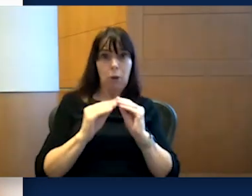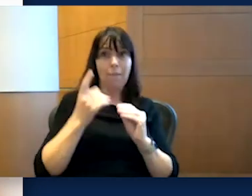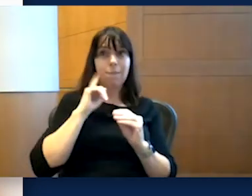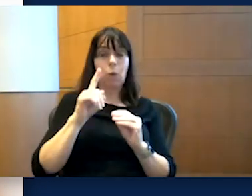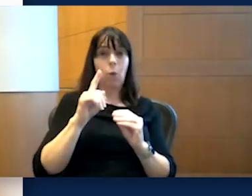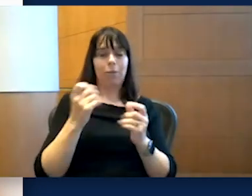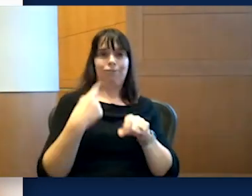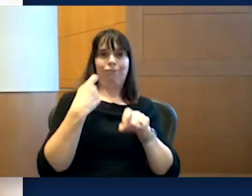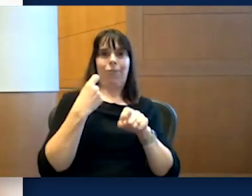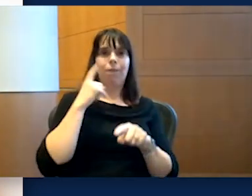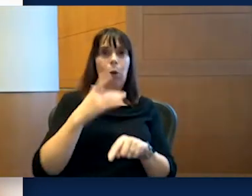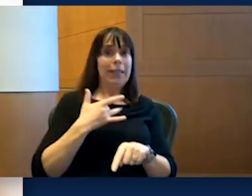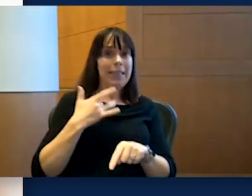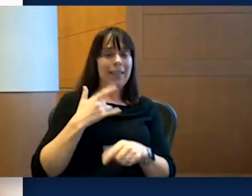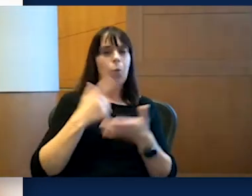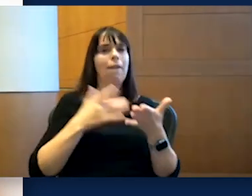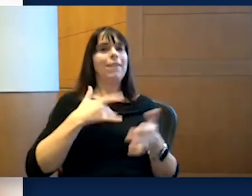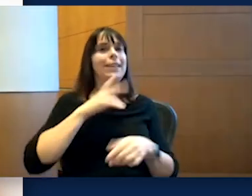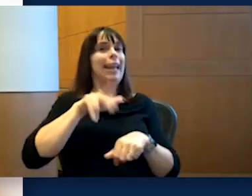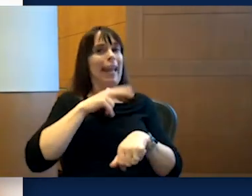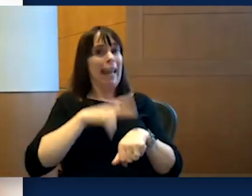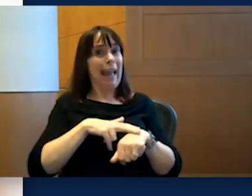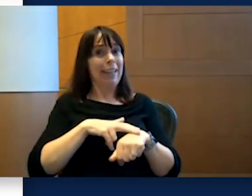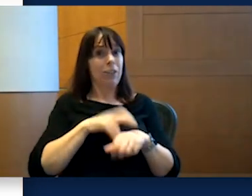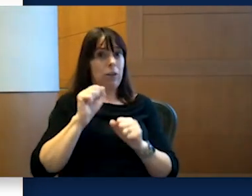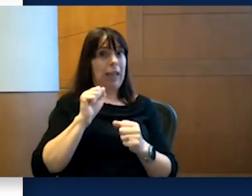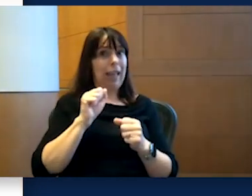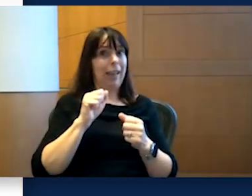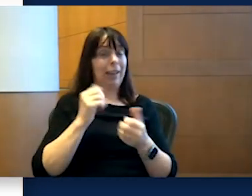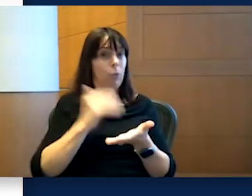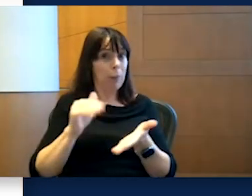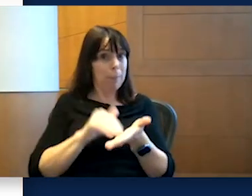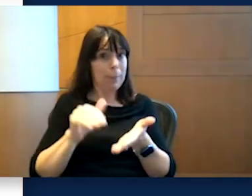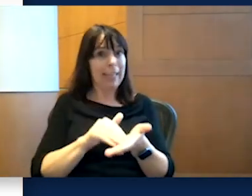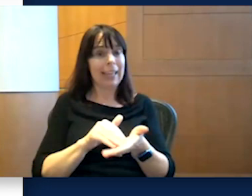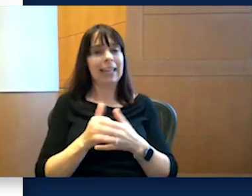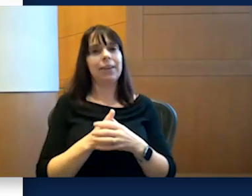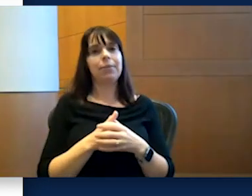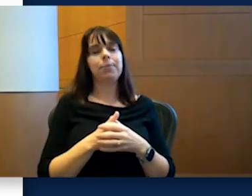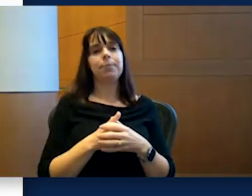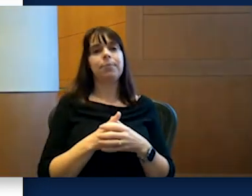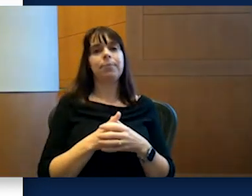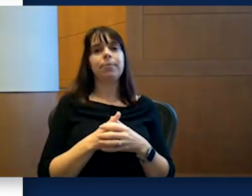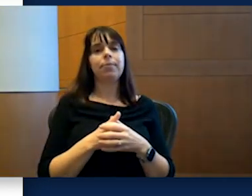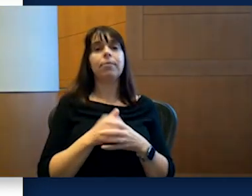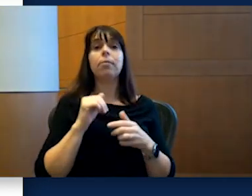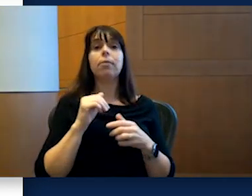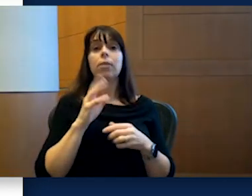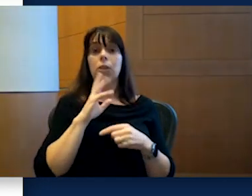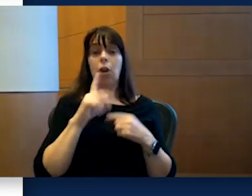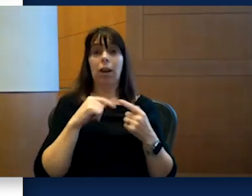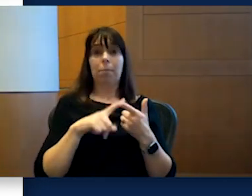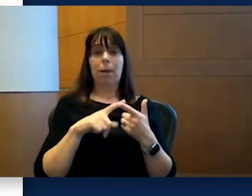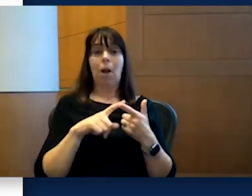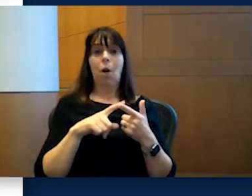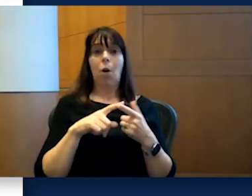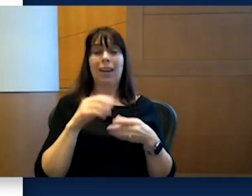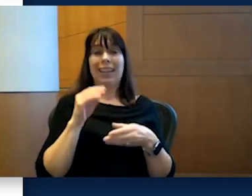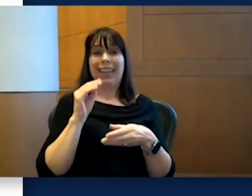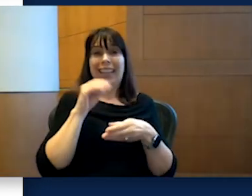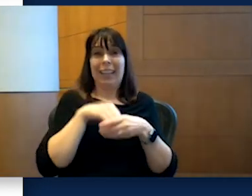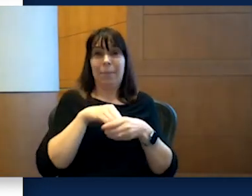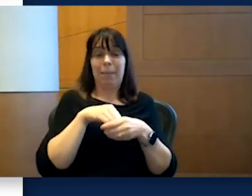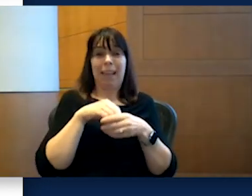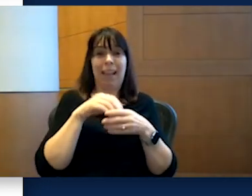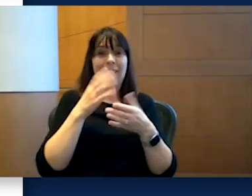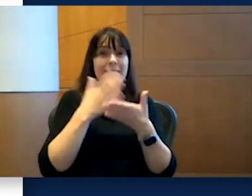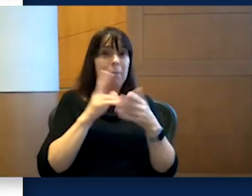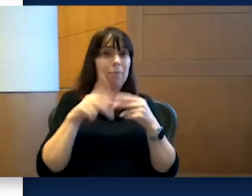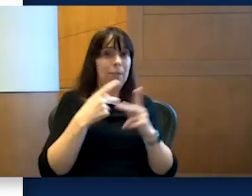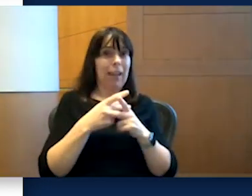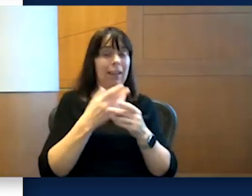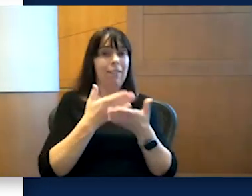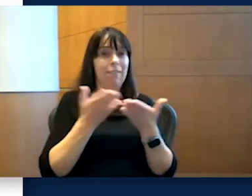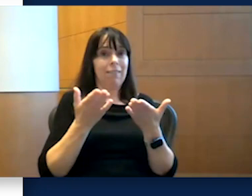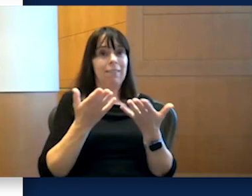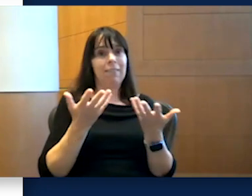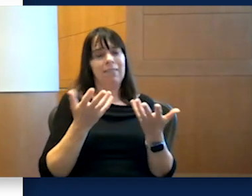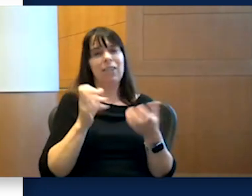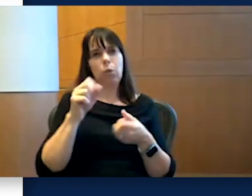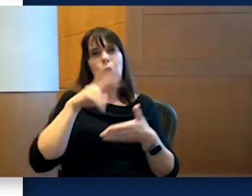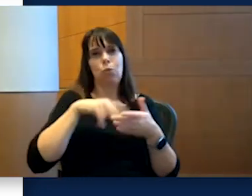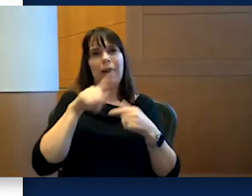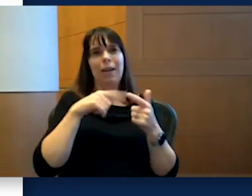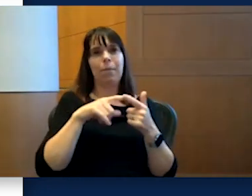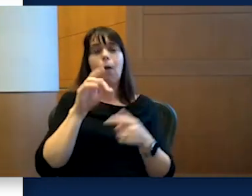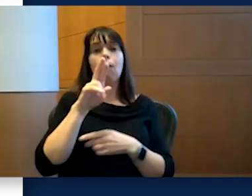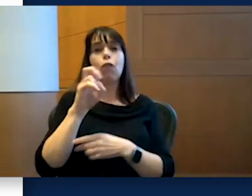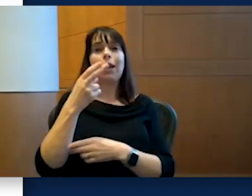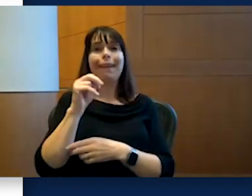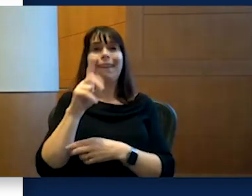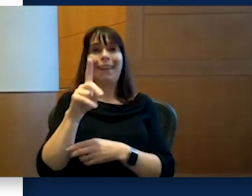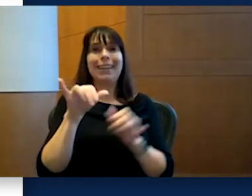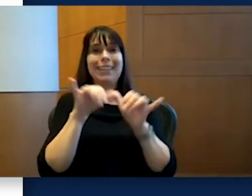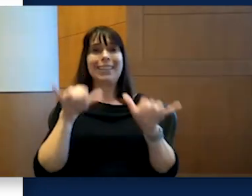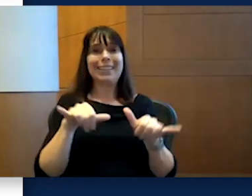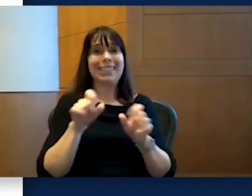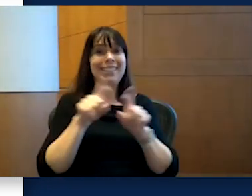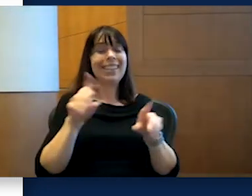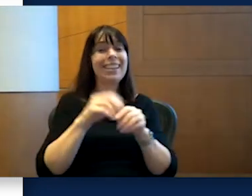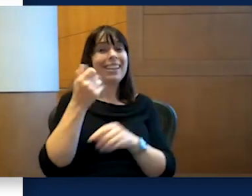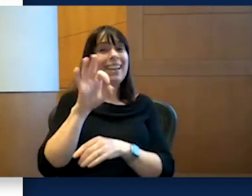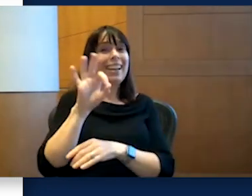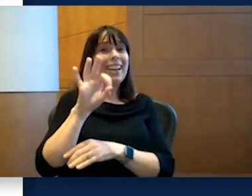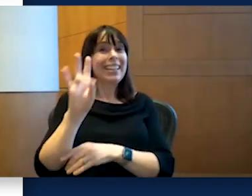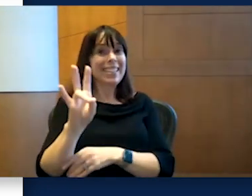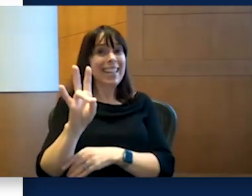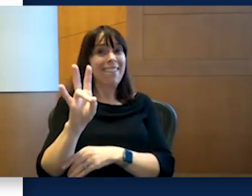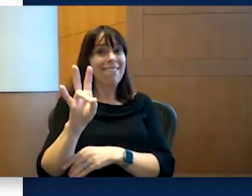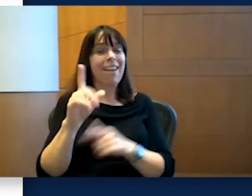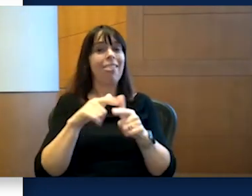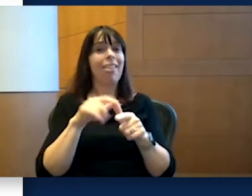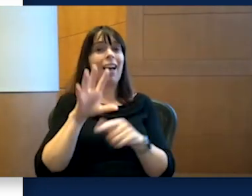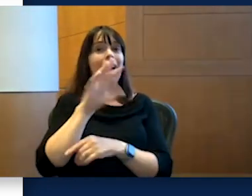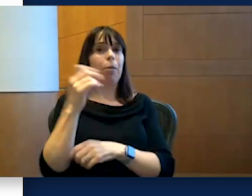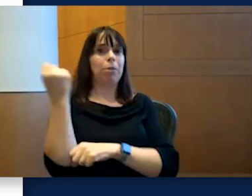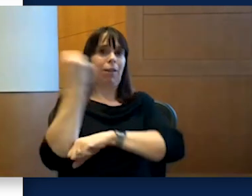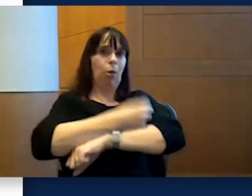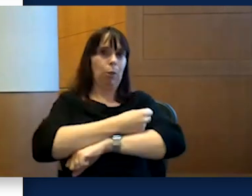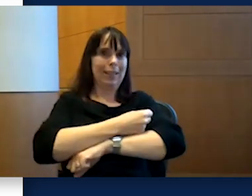And when you're talking about implanted projects, go read about the free hand system that they released in 1997 and then the company closed and there were people without any kind of support.